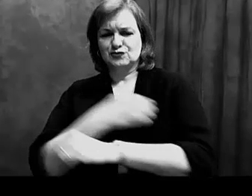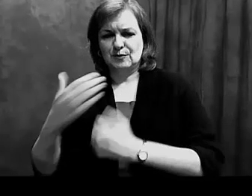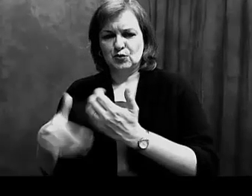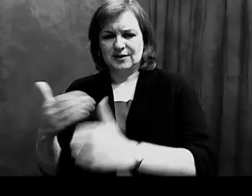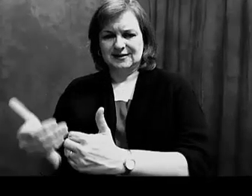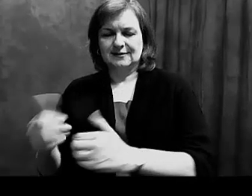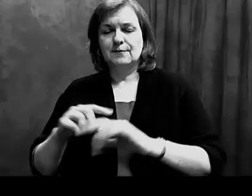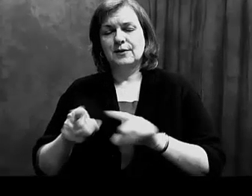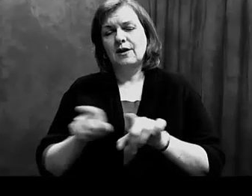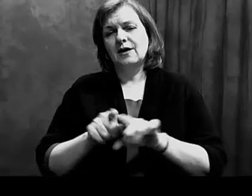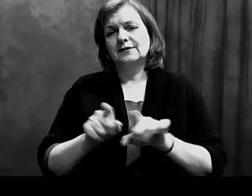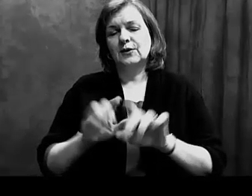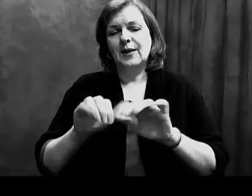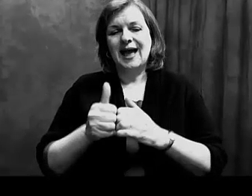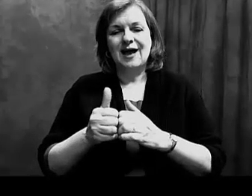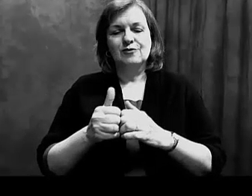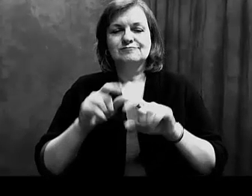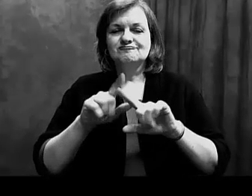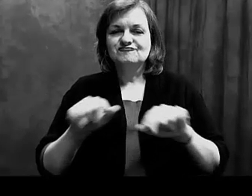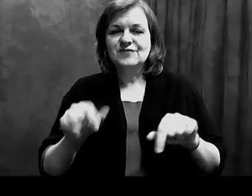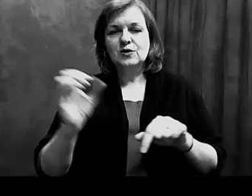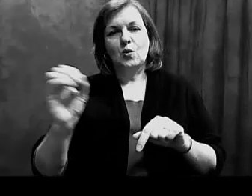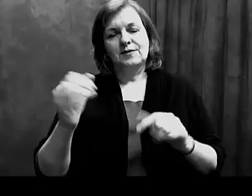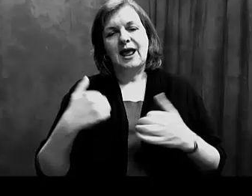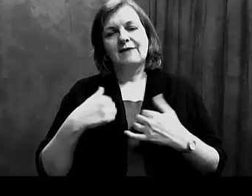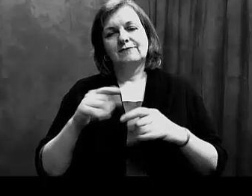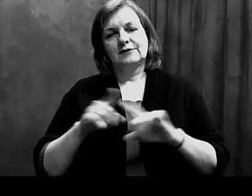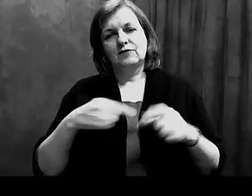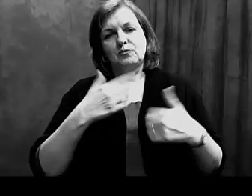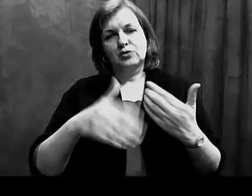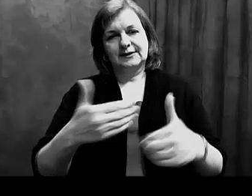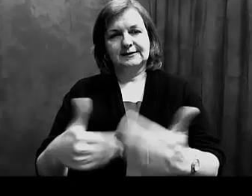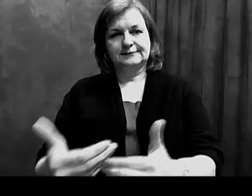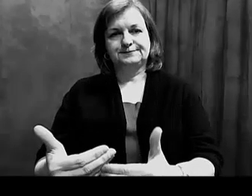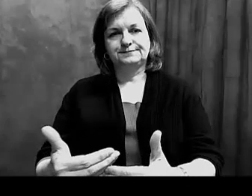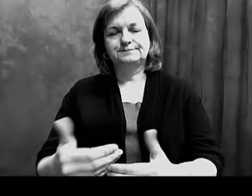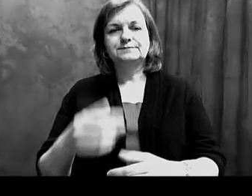but how they're going to be different for all different types of organisms